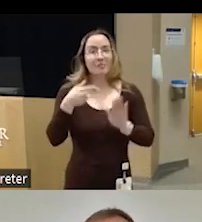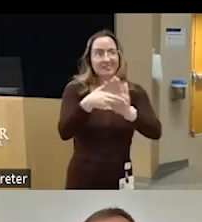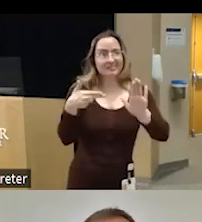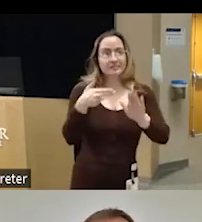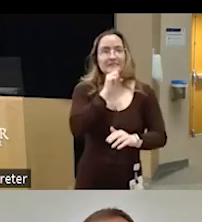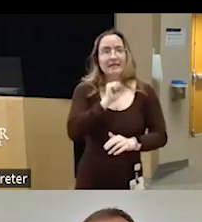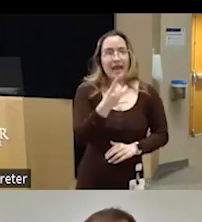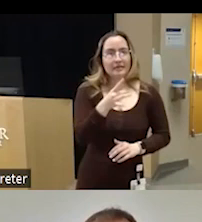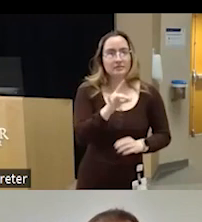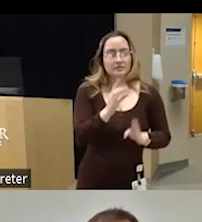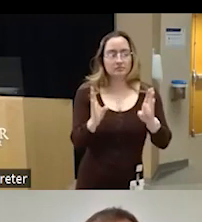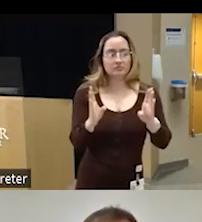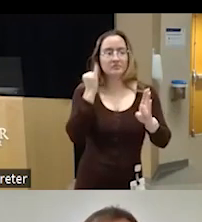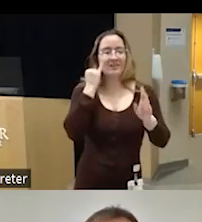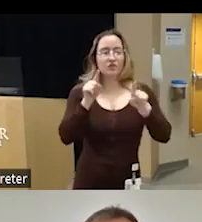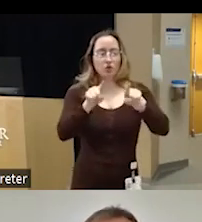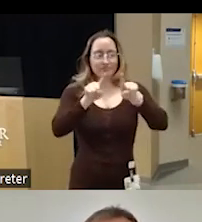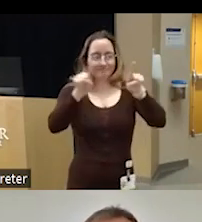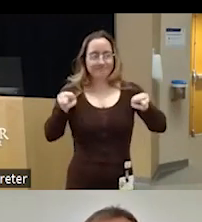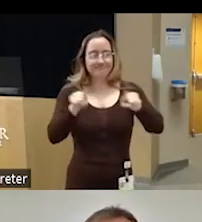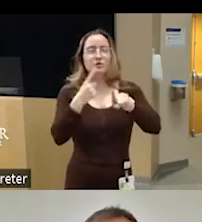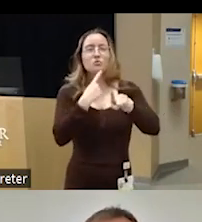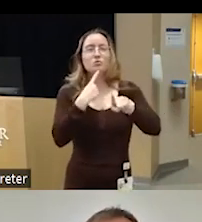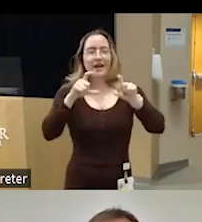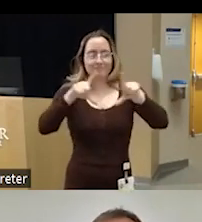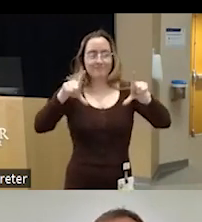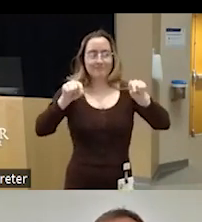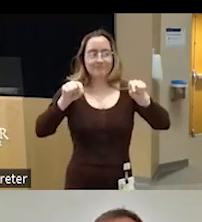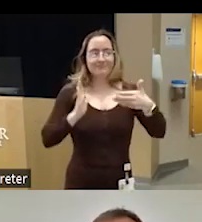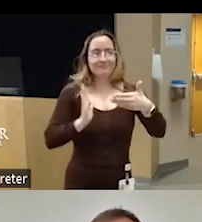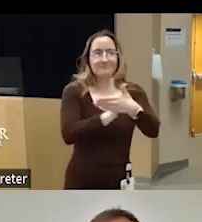mental all psychotic disorders together, so it's an early onset.